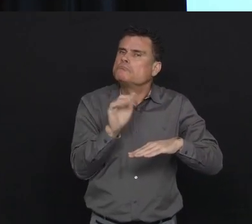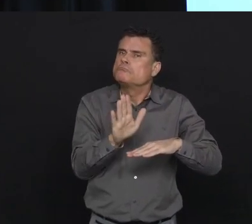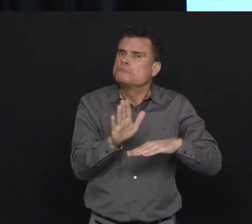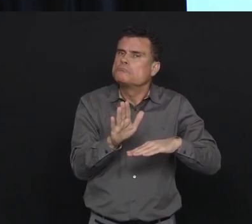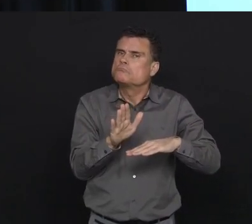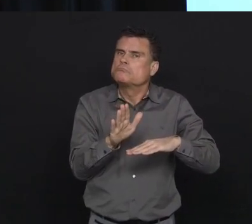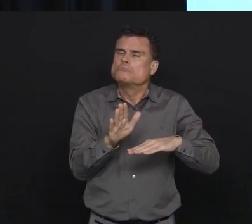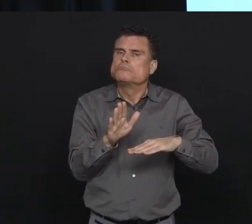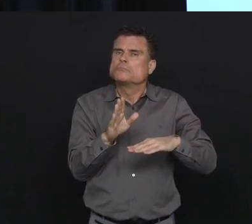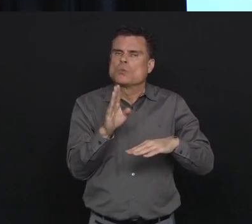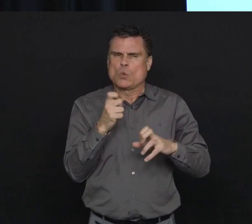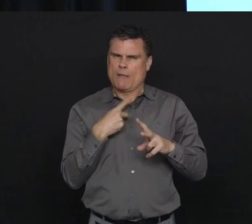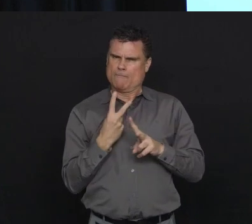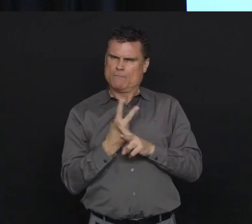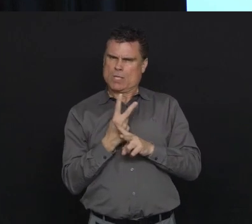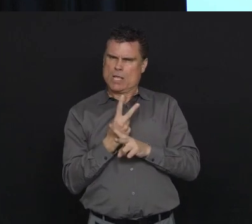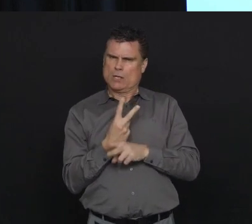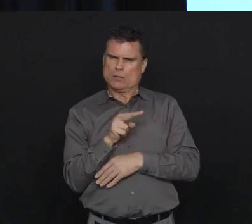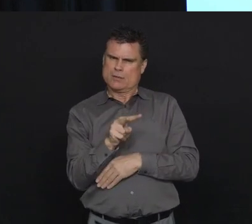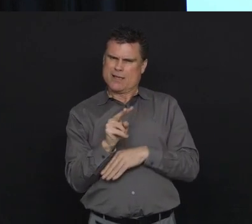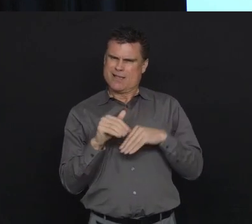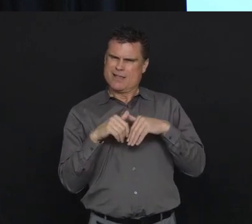of the broad social matters